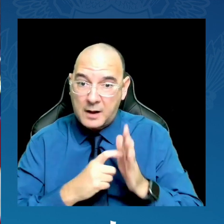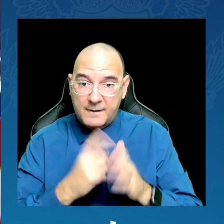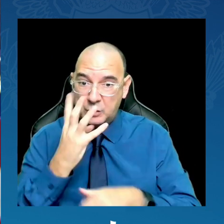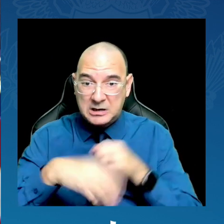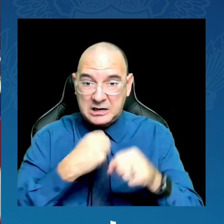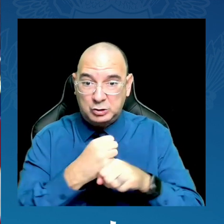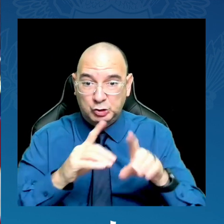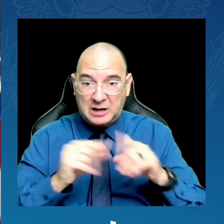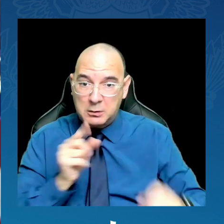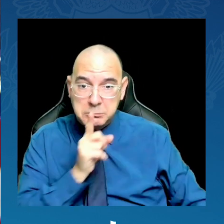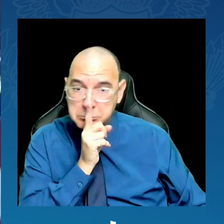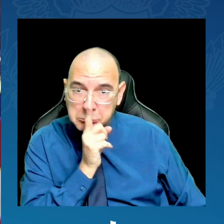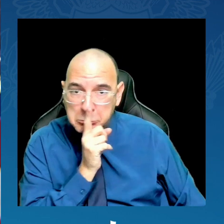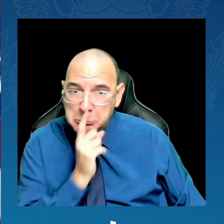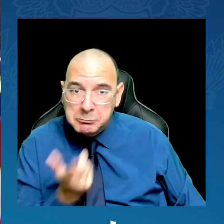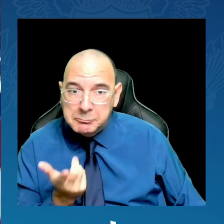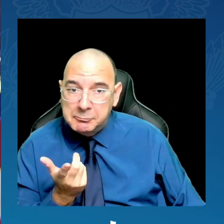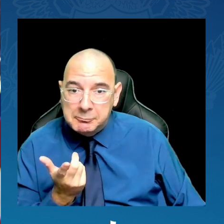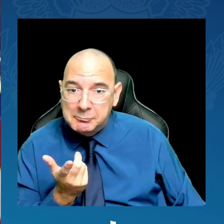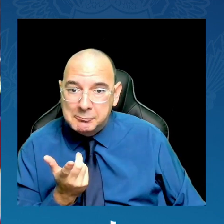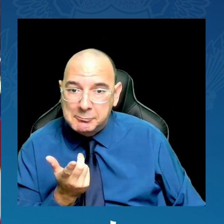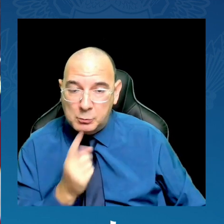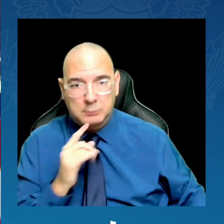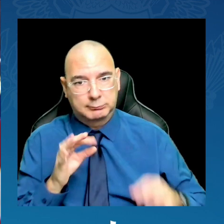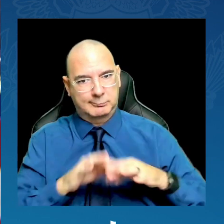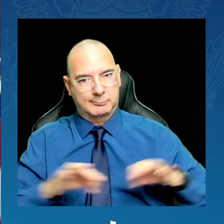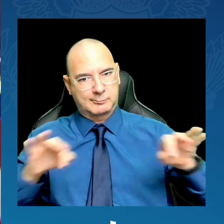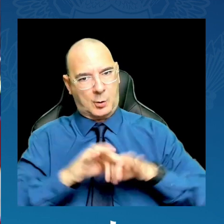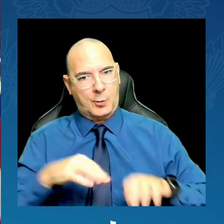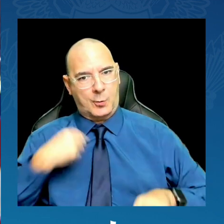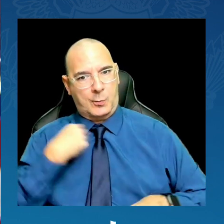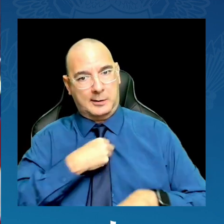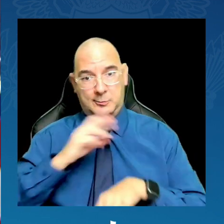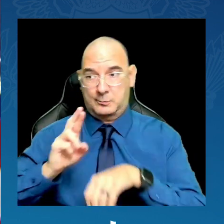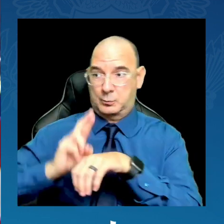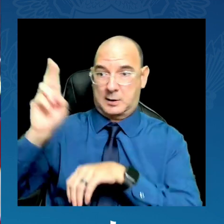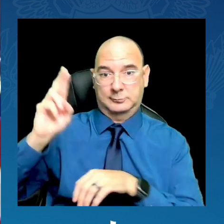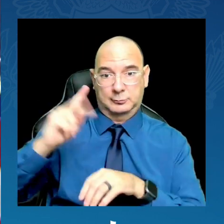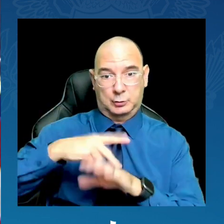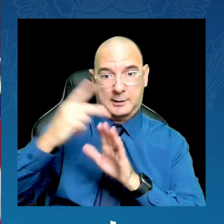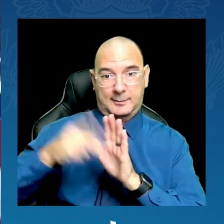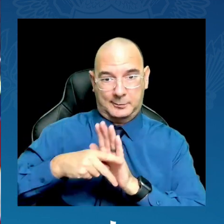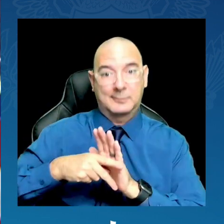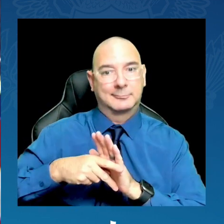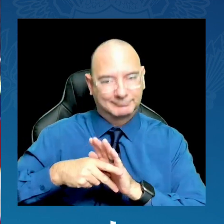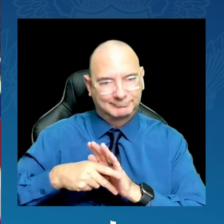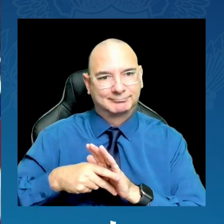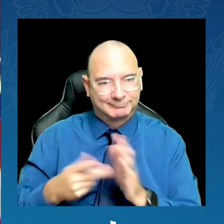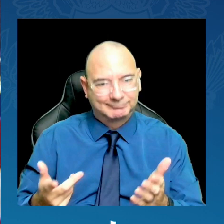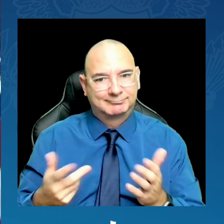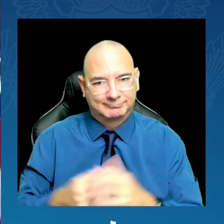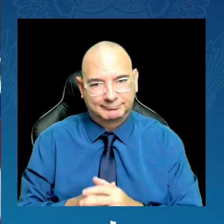but are essential to our space program. And these jobs are just waiting to be filled.